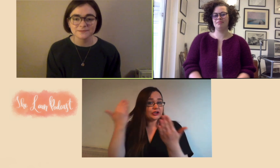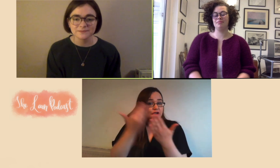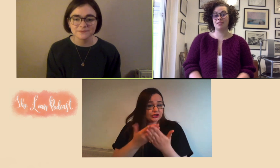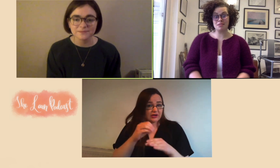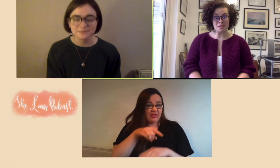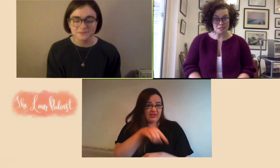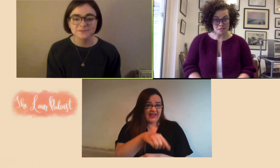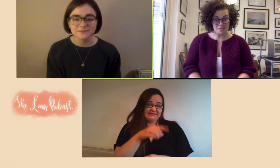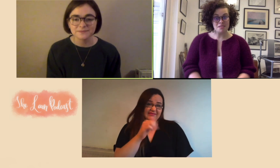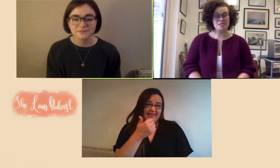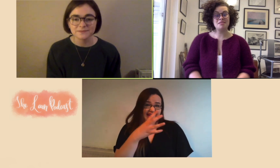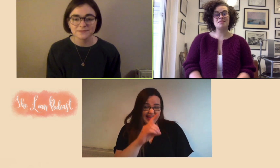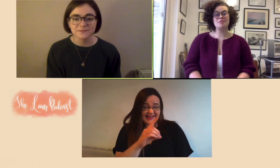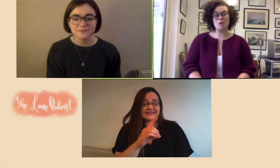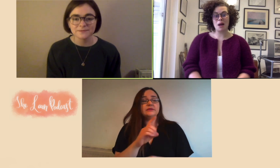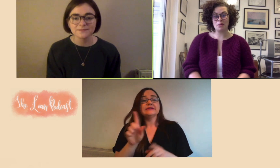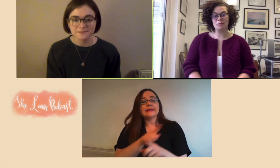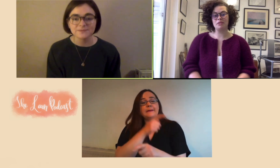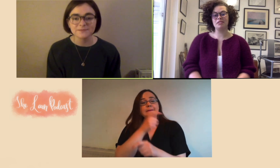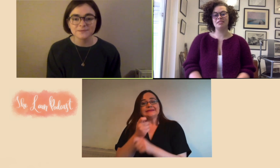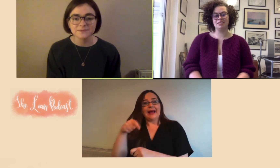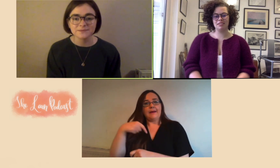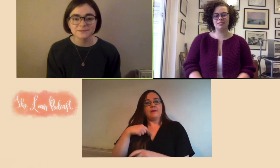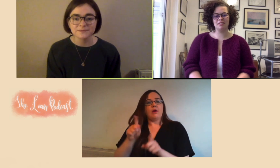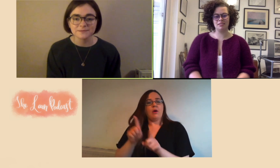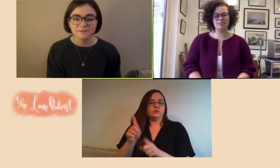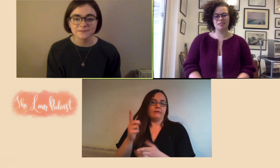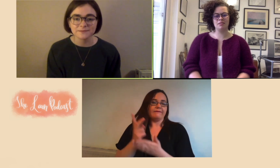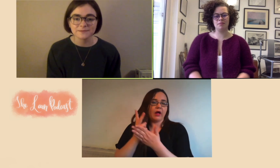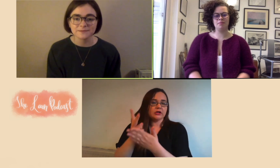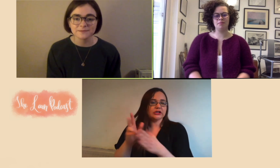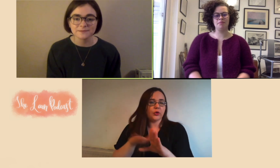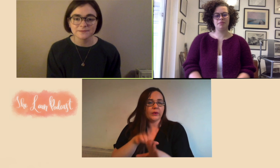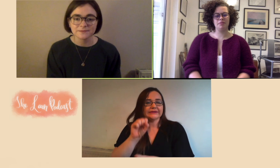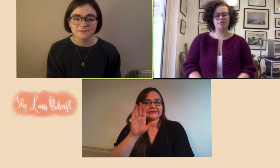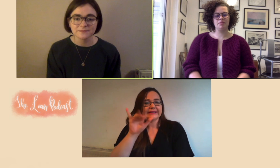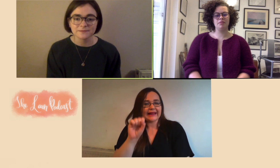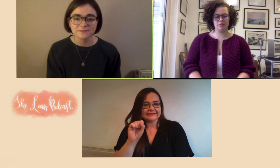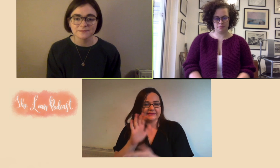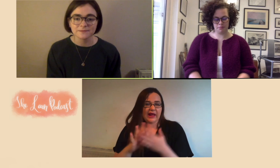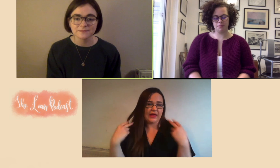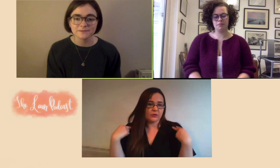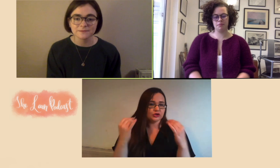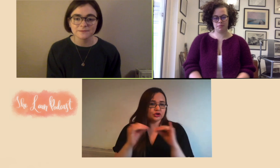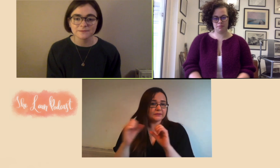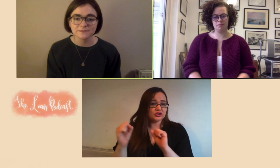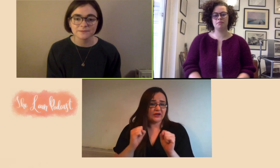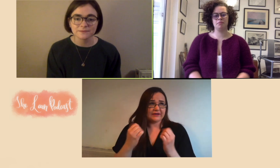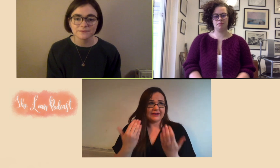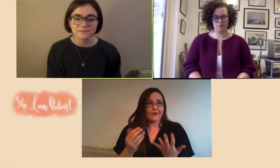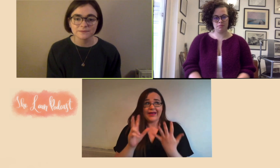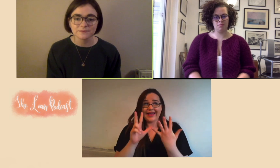So we've been working there for eight years now in Ahead. And at the same time, we also volunteer with SLIS, Sign Language Interpreting Services.